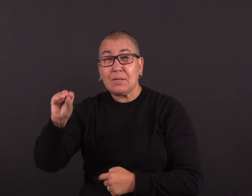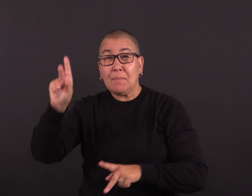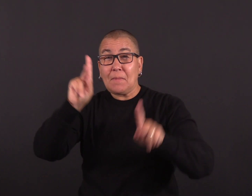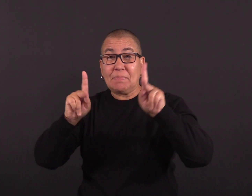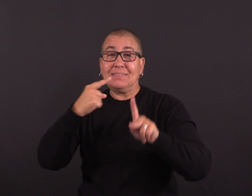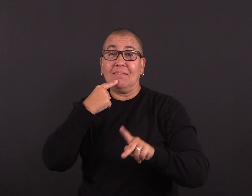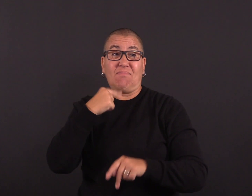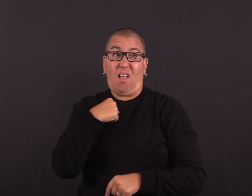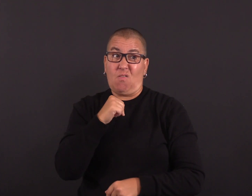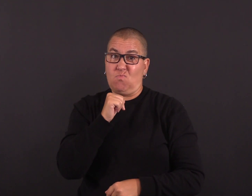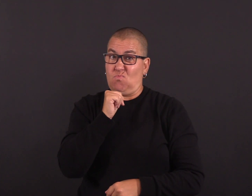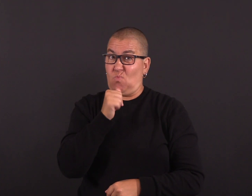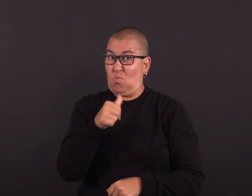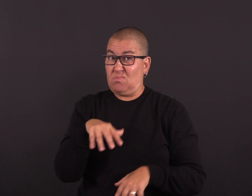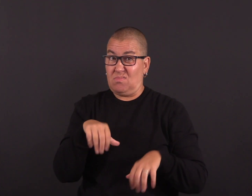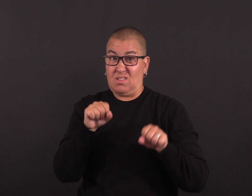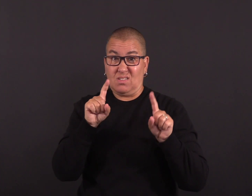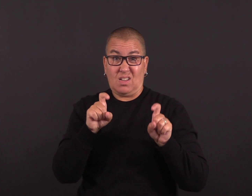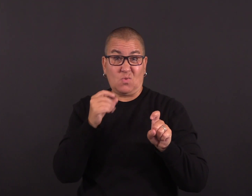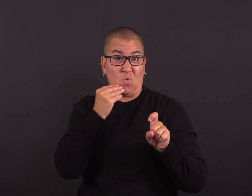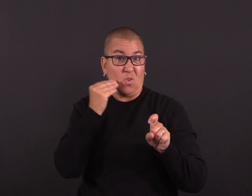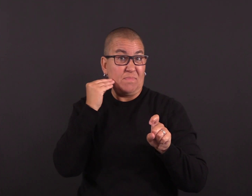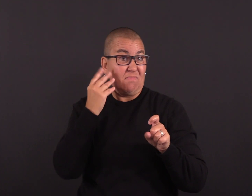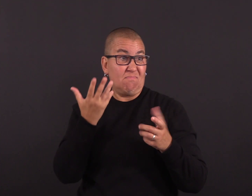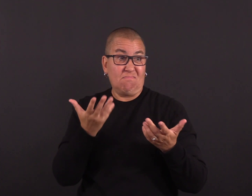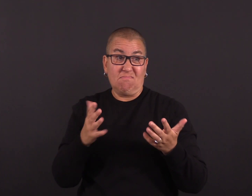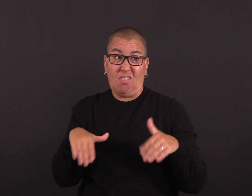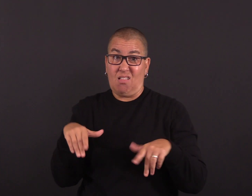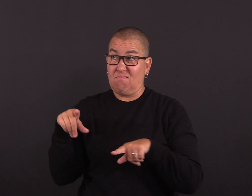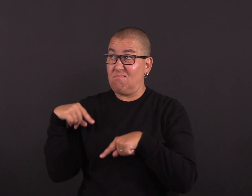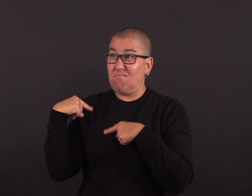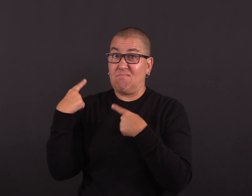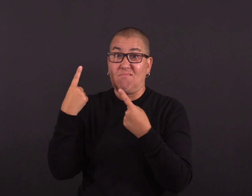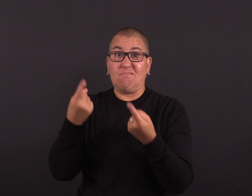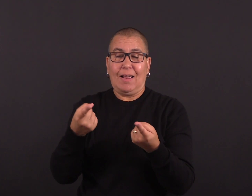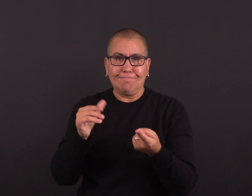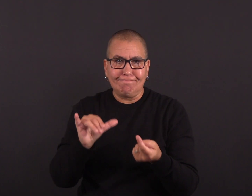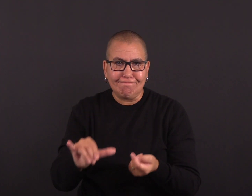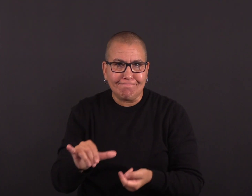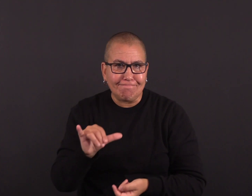over this. I don’t want to deal with this anymore,’ as long as they have their eyes